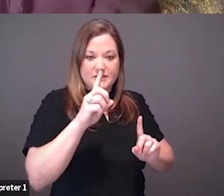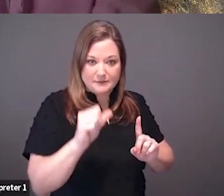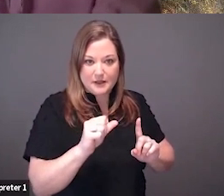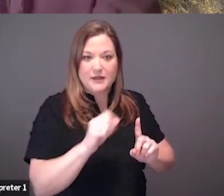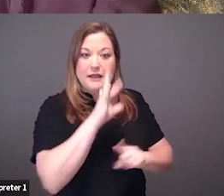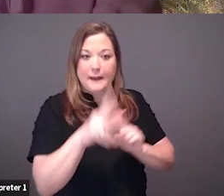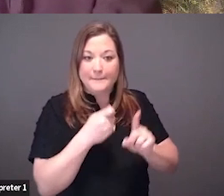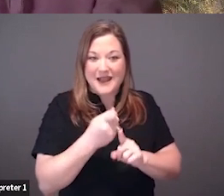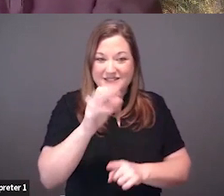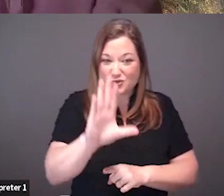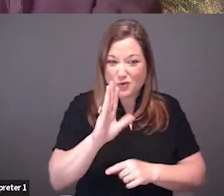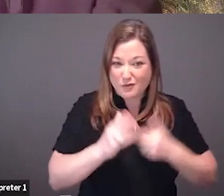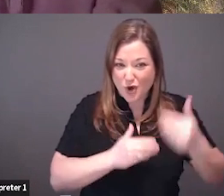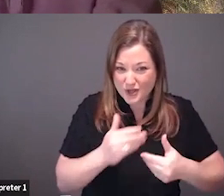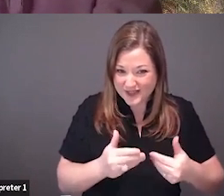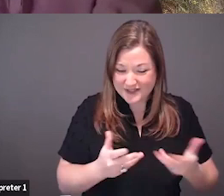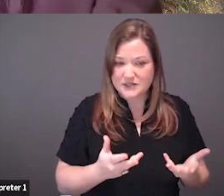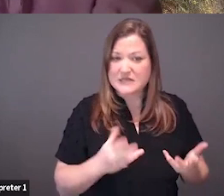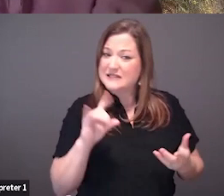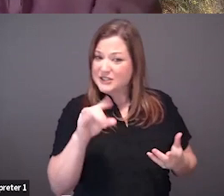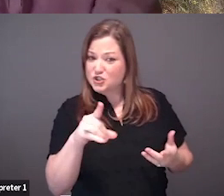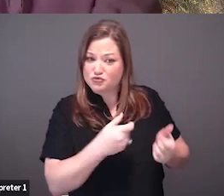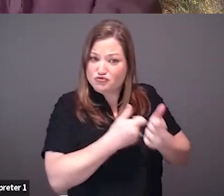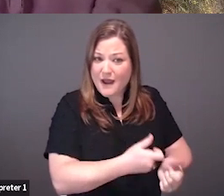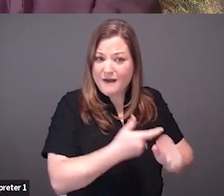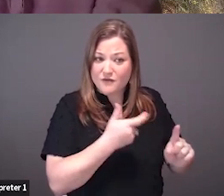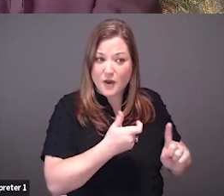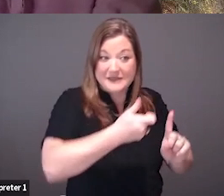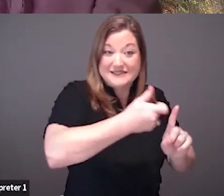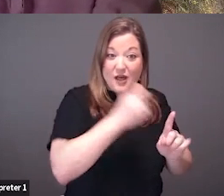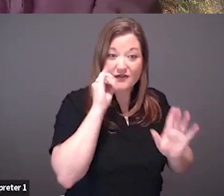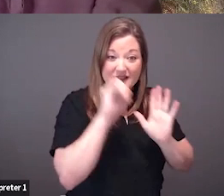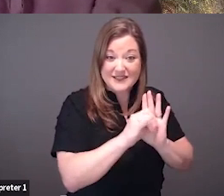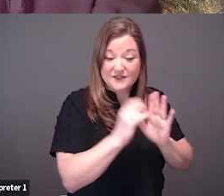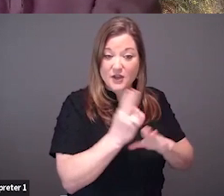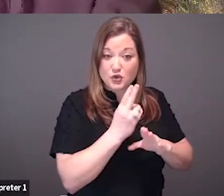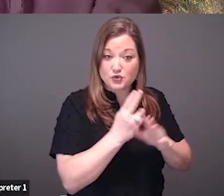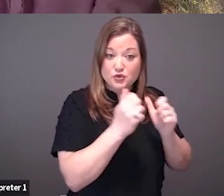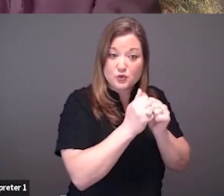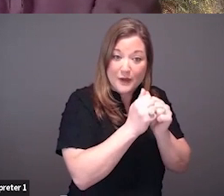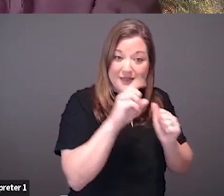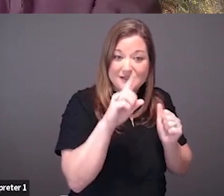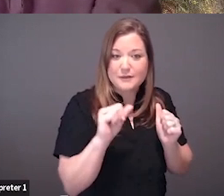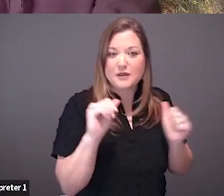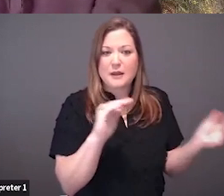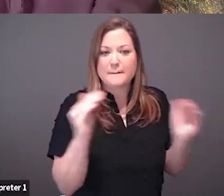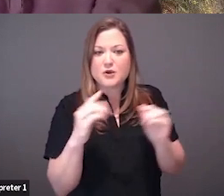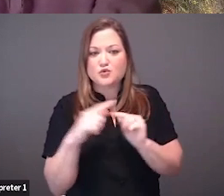Did you track how much of your feedback were from self-identifying users with disabilities versus other types of users like coders,